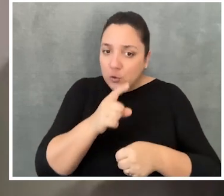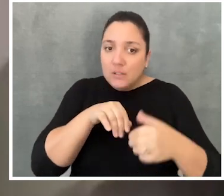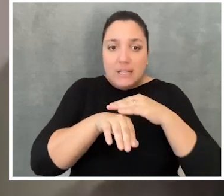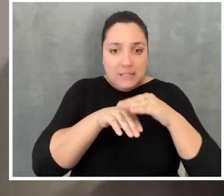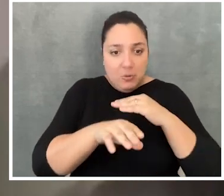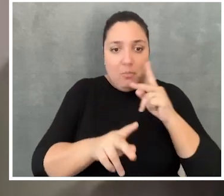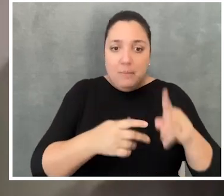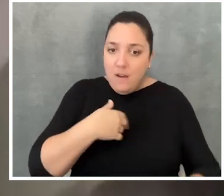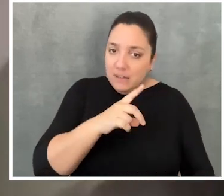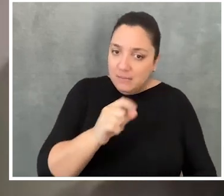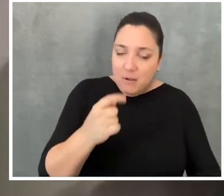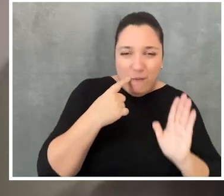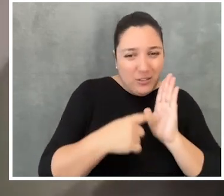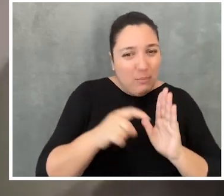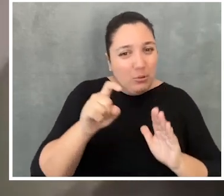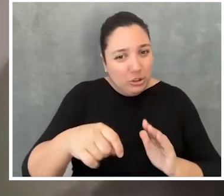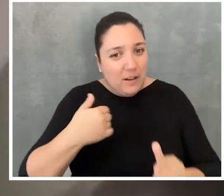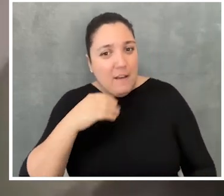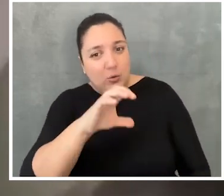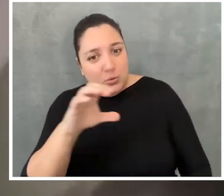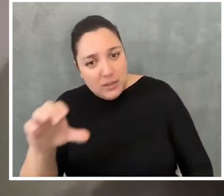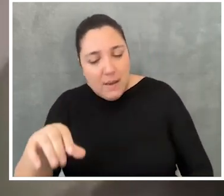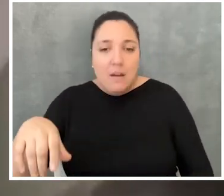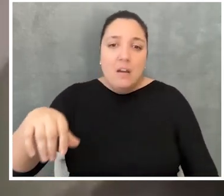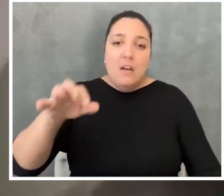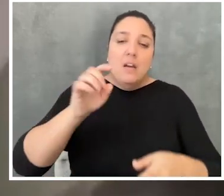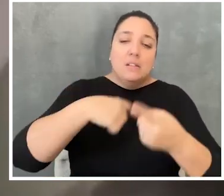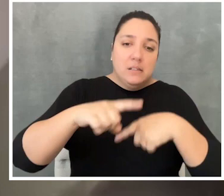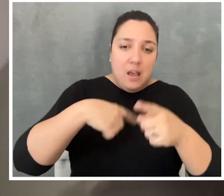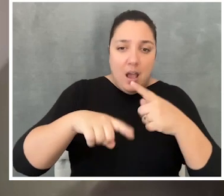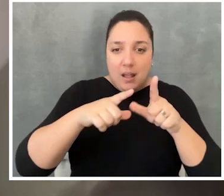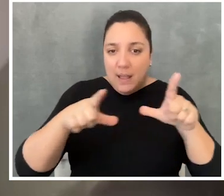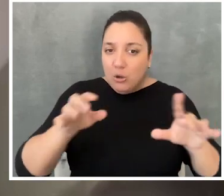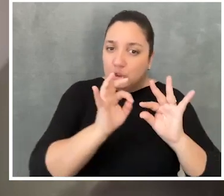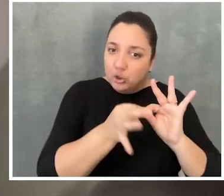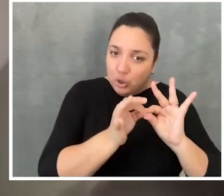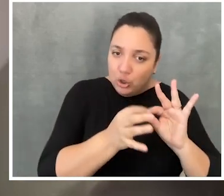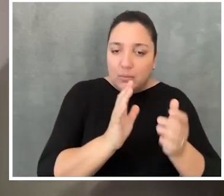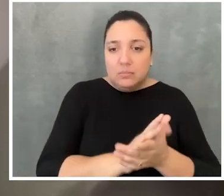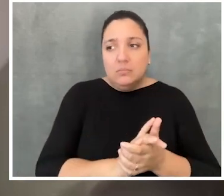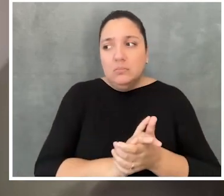and included things like closed captioning and sign language interpreting and language interpreting, et cetera.